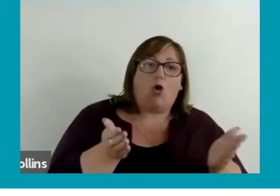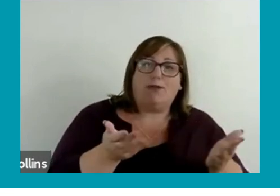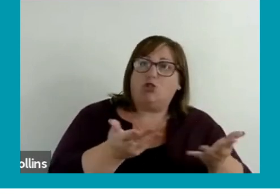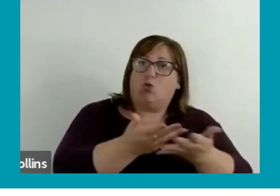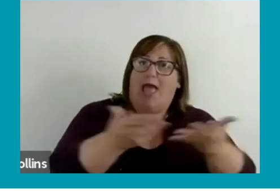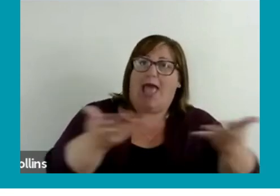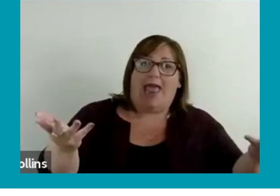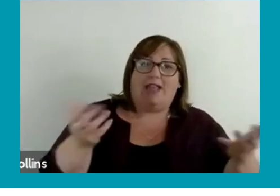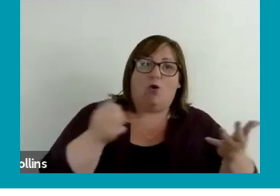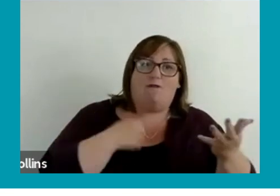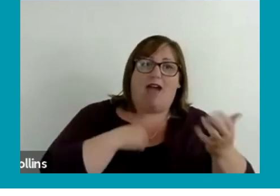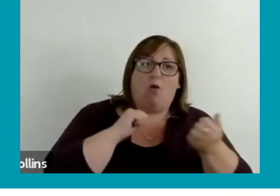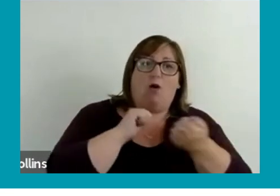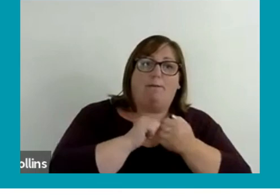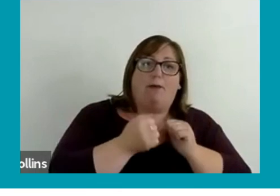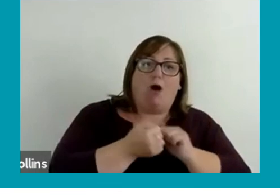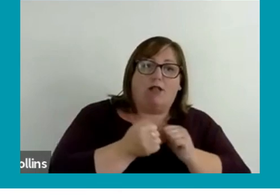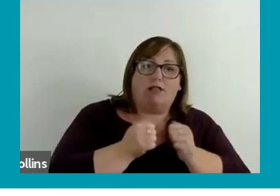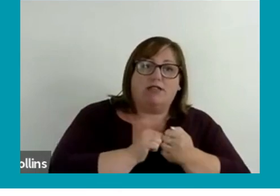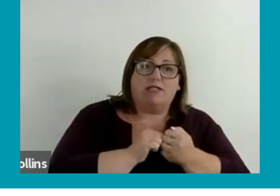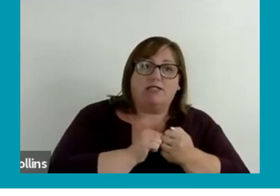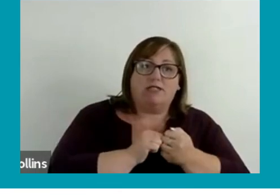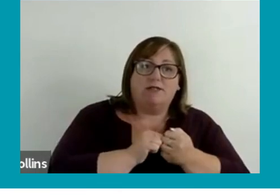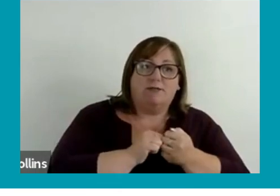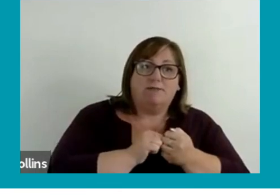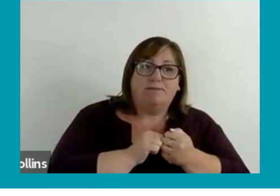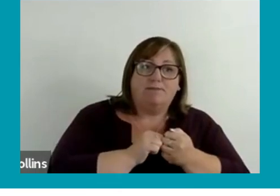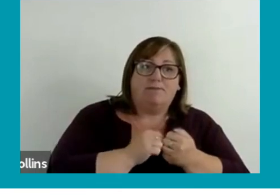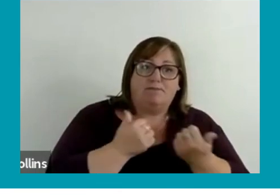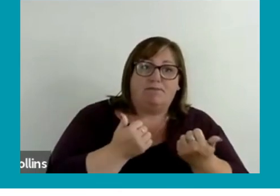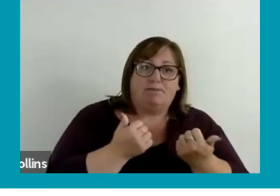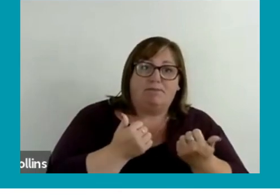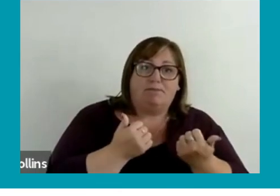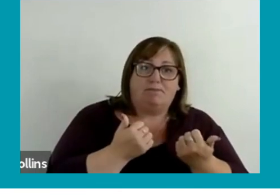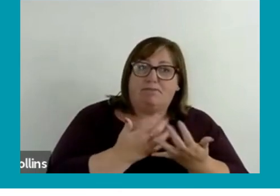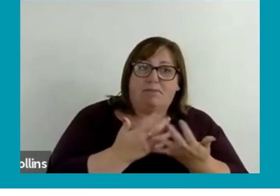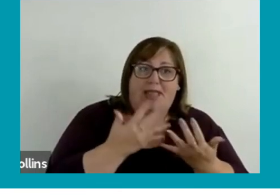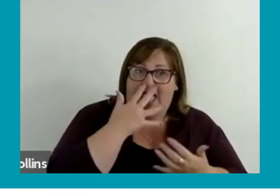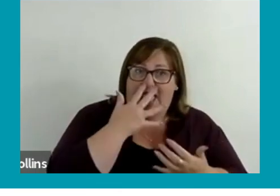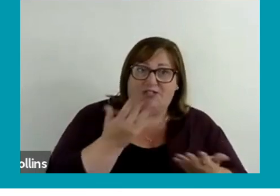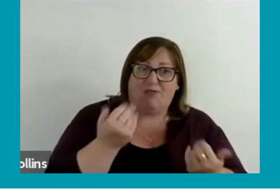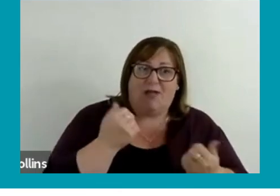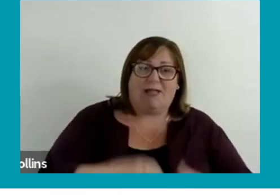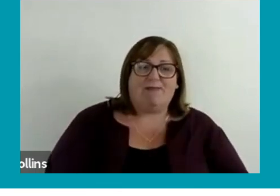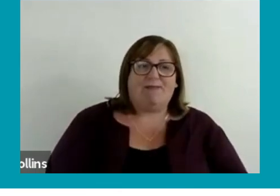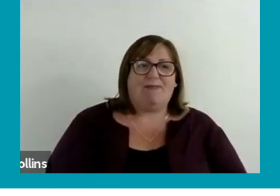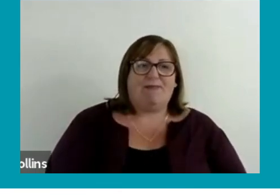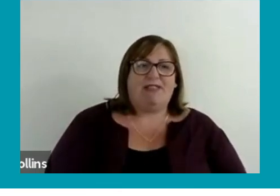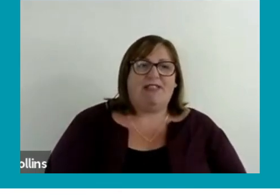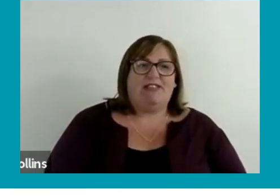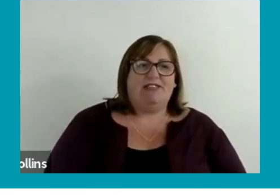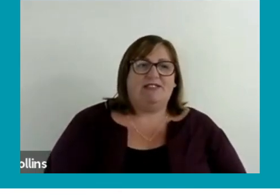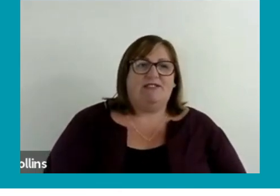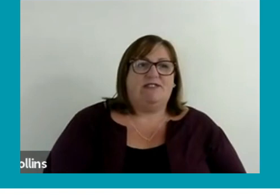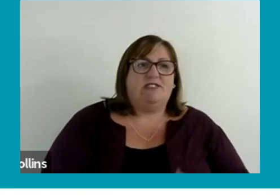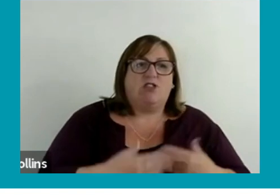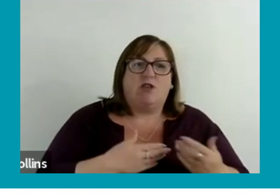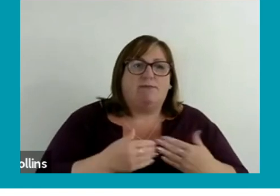yeah so the 25 doesn't matter in the partnership luckily so regardless of age gender sex disability